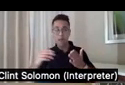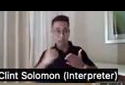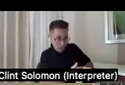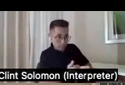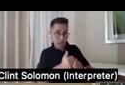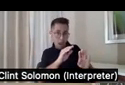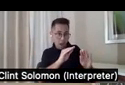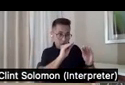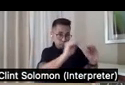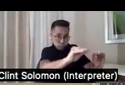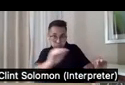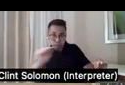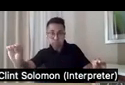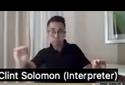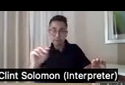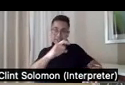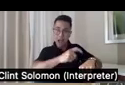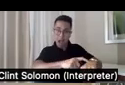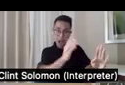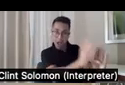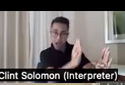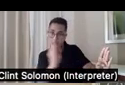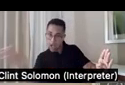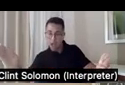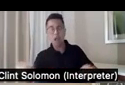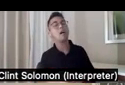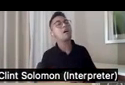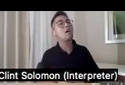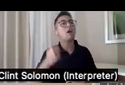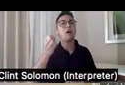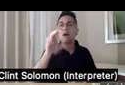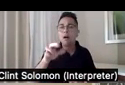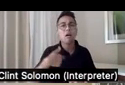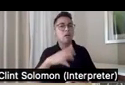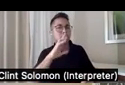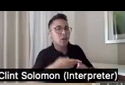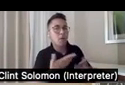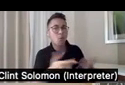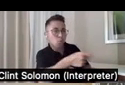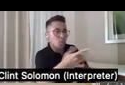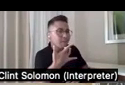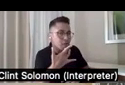match the experience they had we might talk about what they preferred their likes and their dislikes